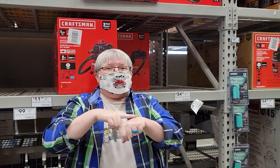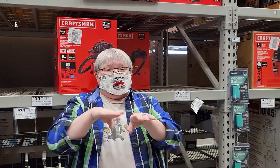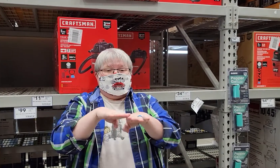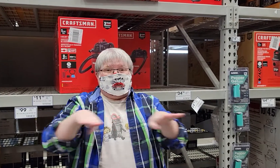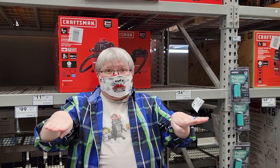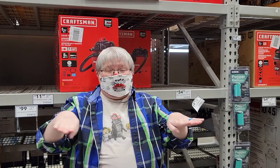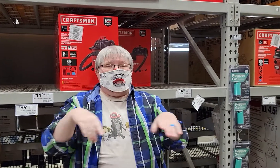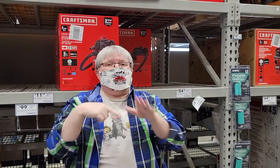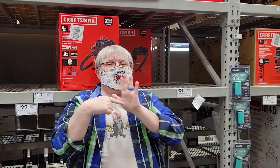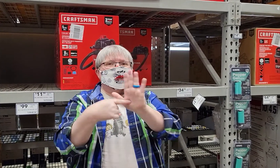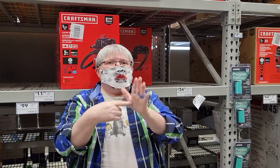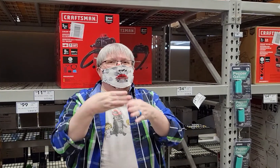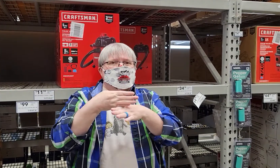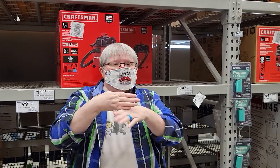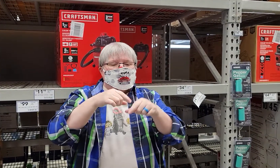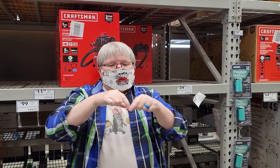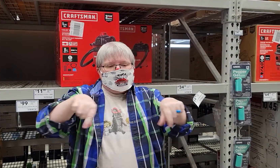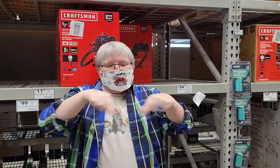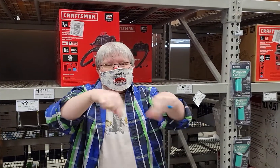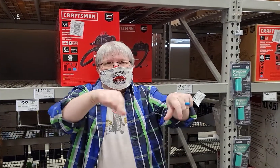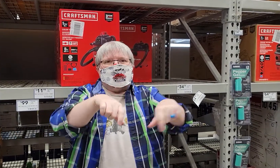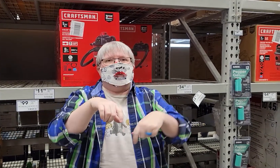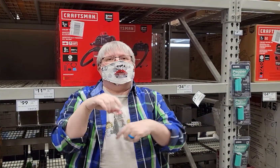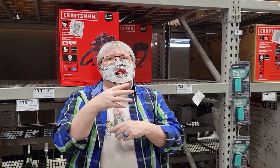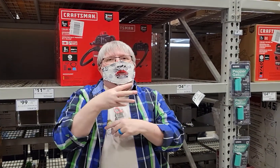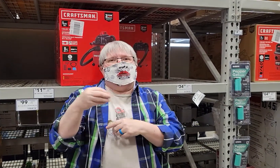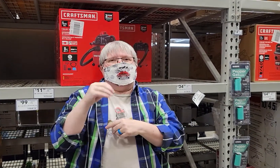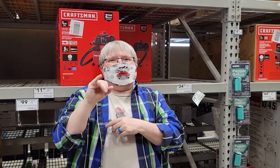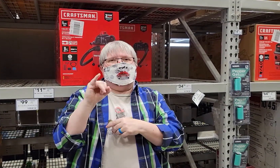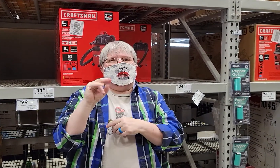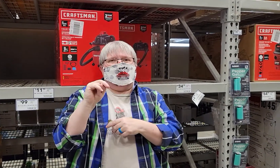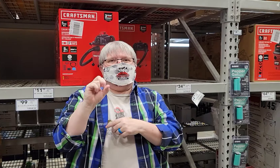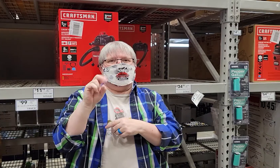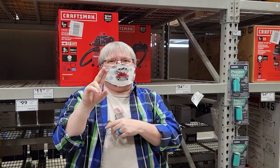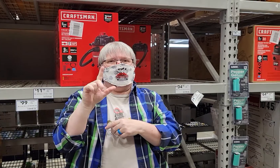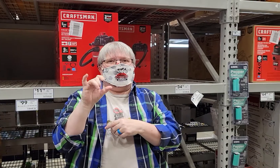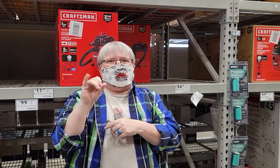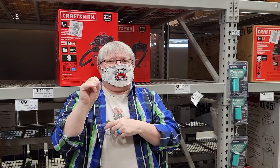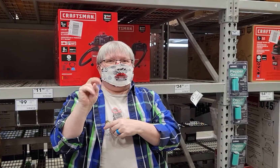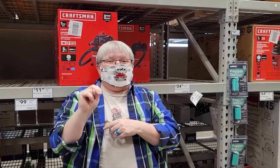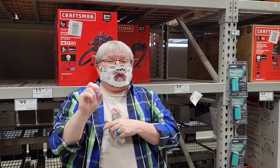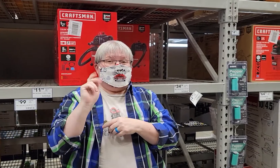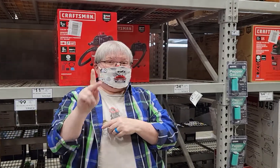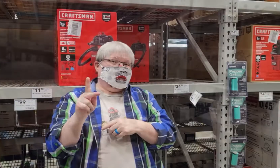when it's time for the floor, and I'll show you the (wood) strips and the insulation. Okay come on.